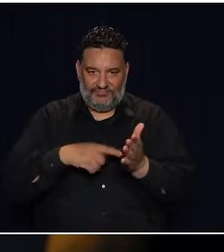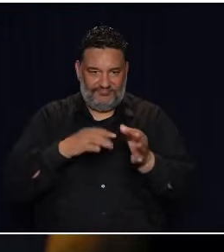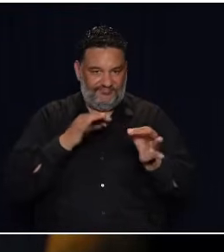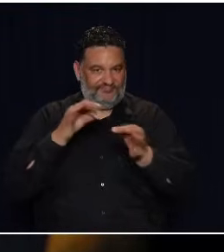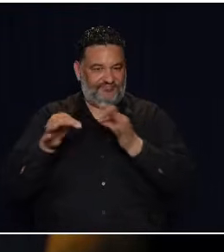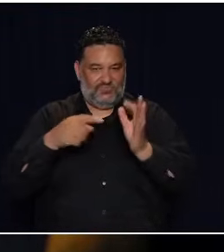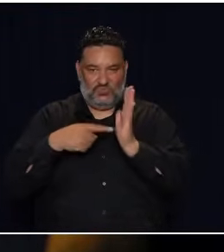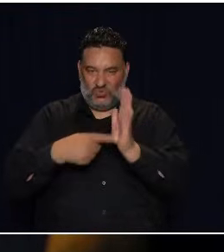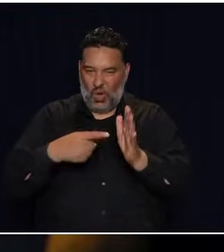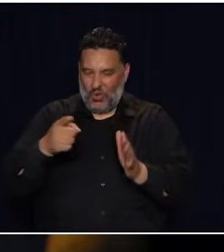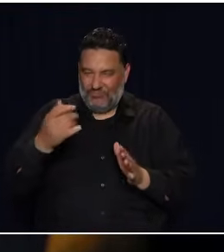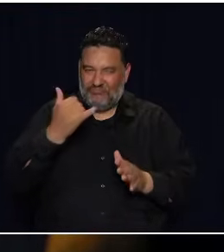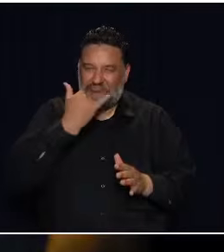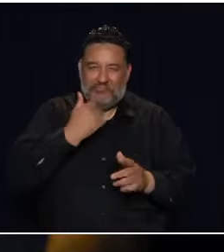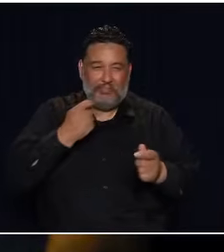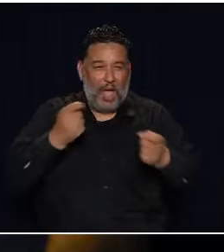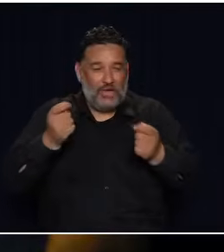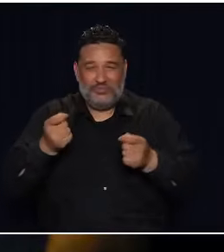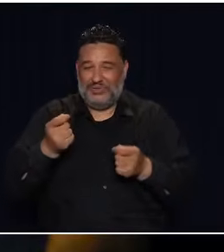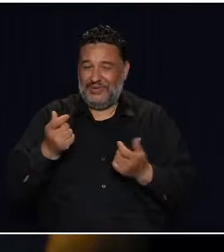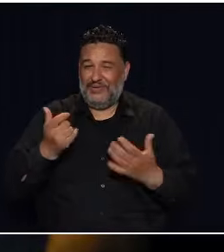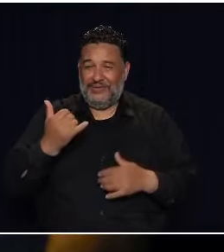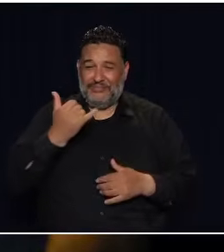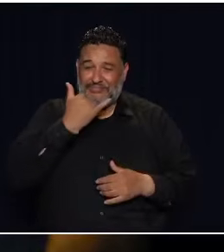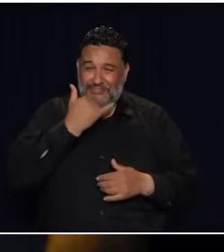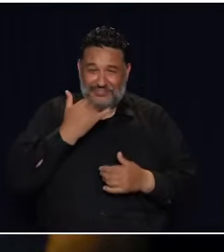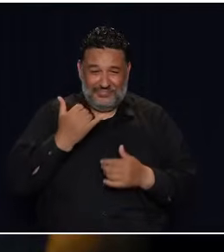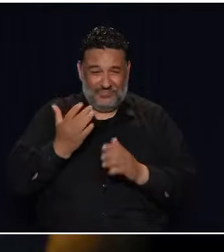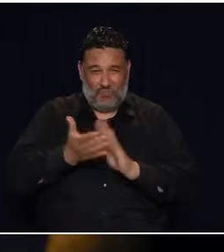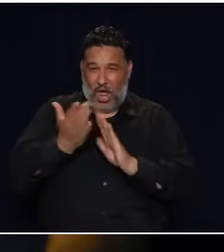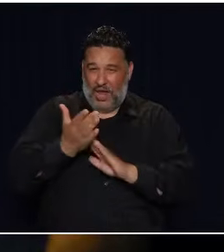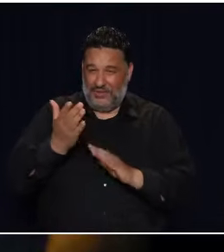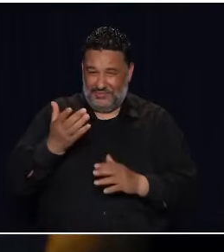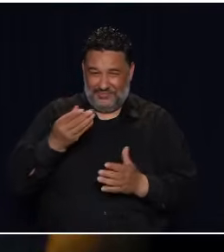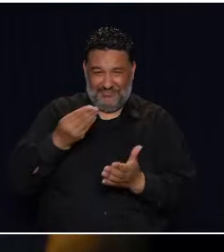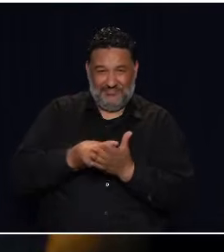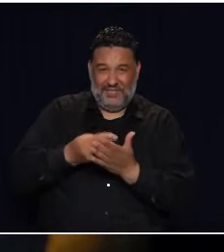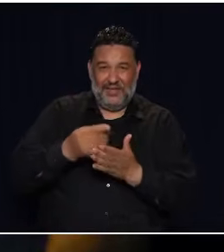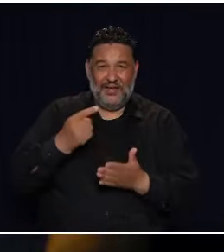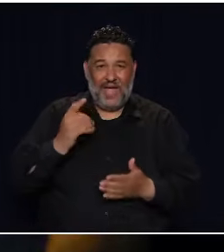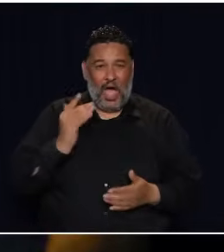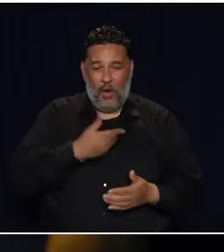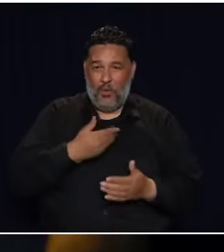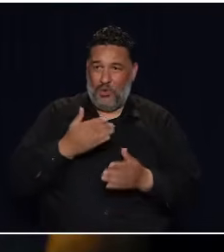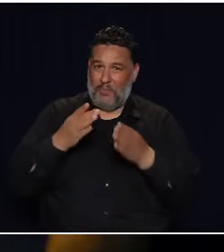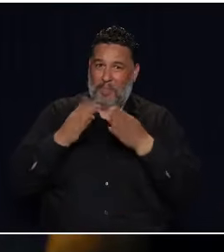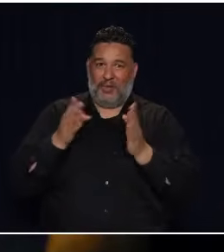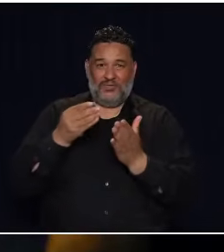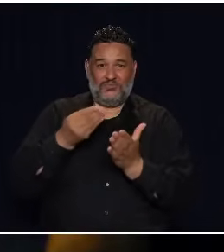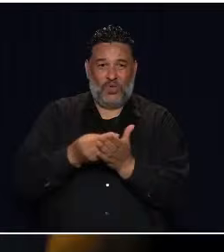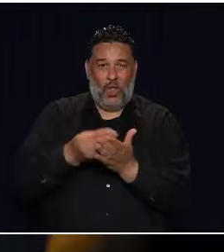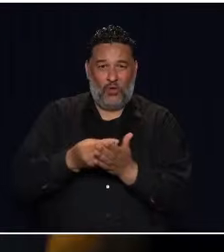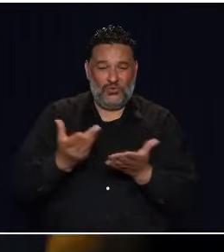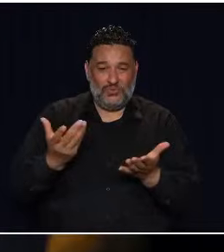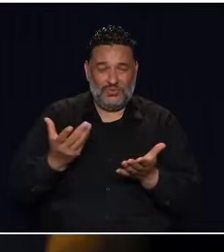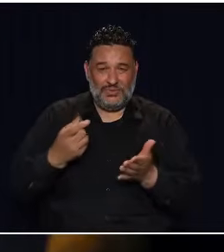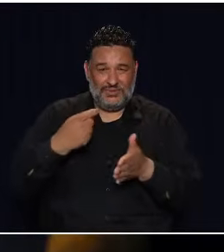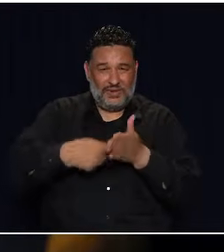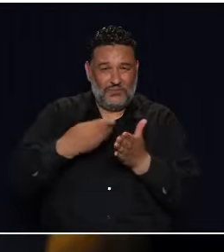REALLY LIFTED THE VEIL ON SOME